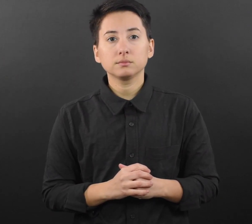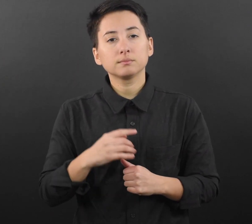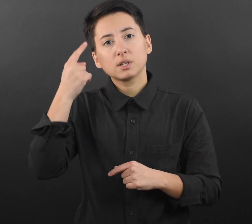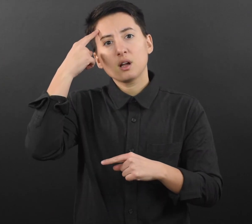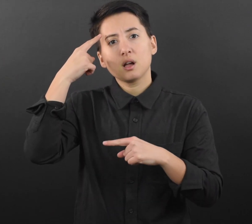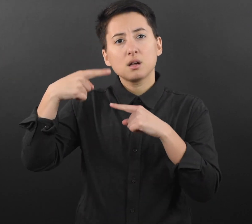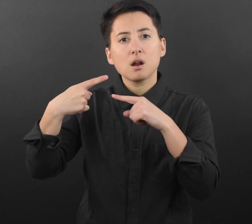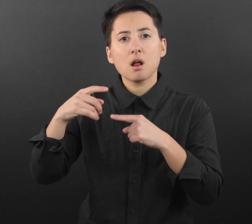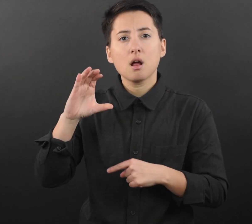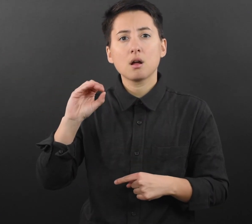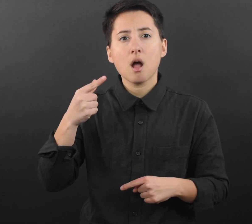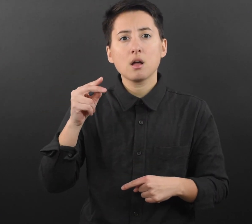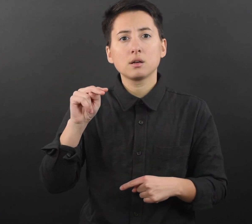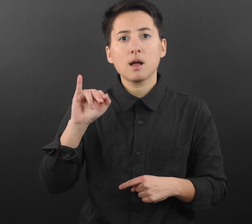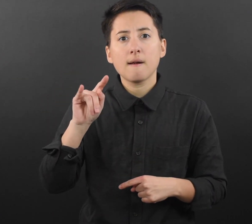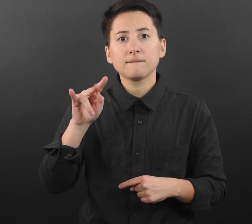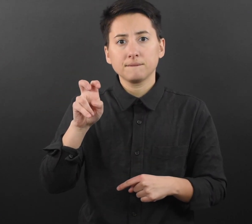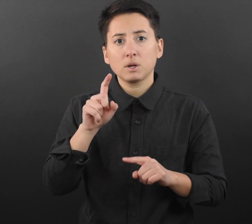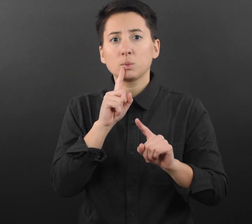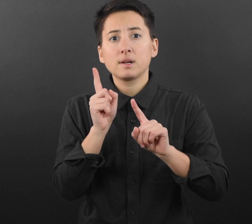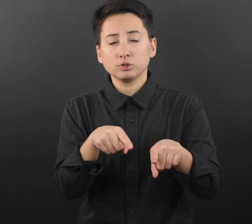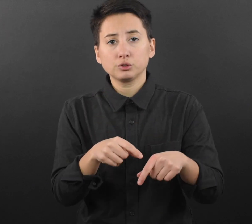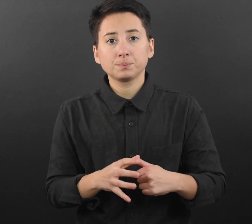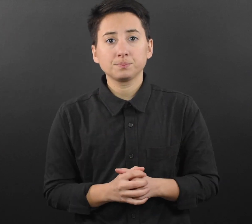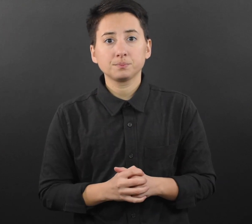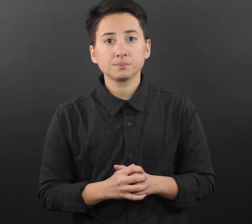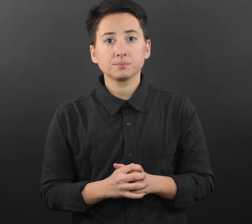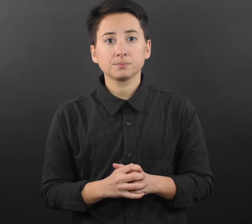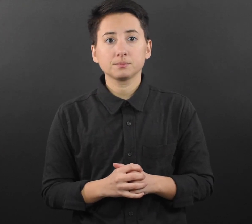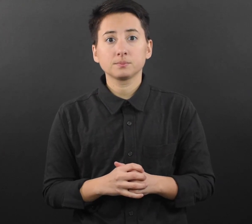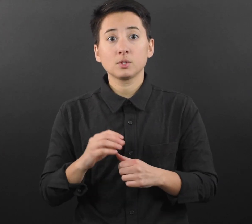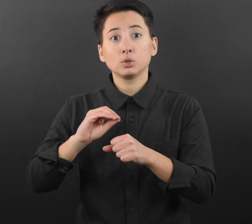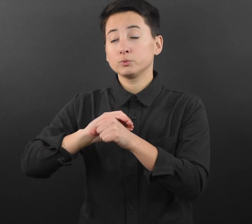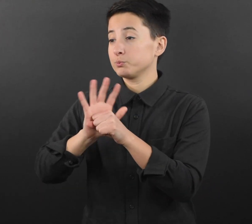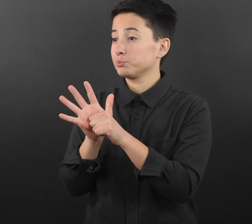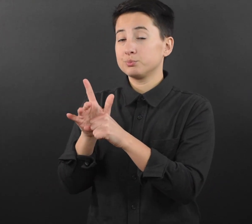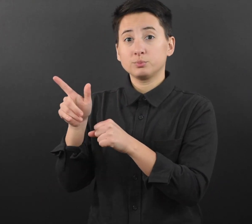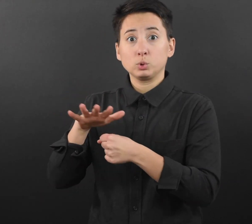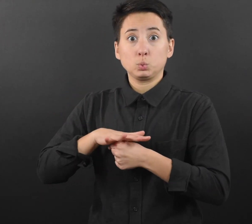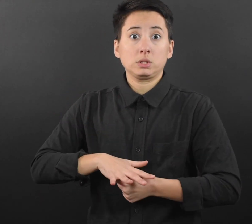Cognitive reactions  The stress of COVID-19 may affect